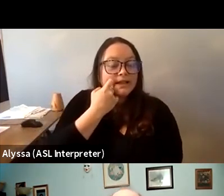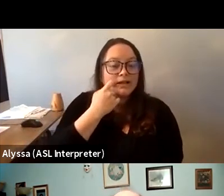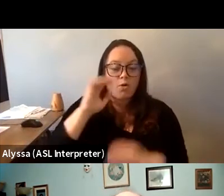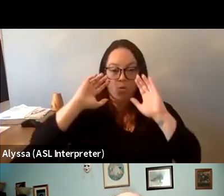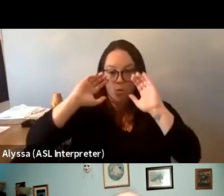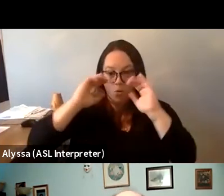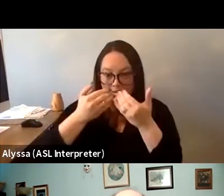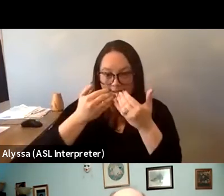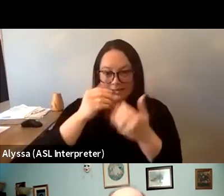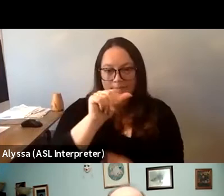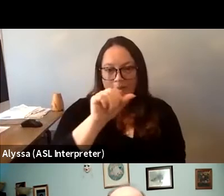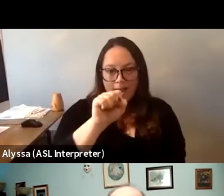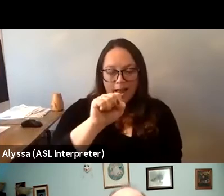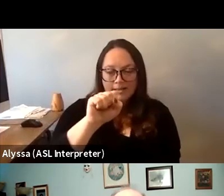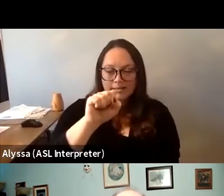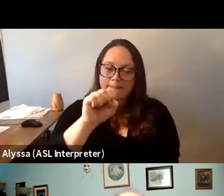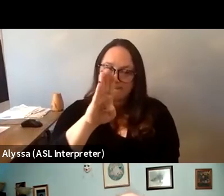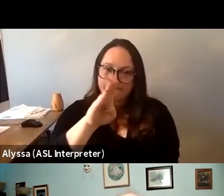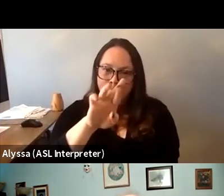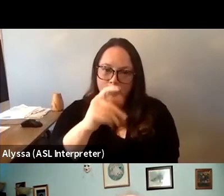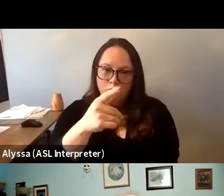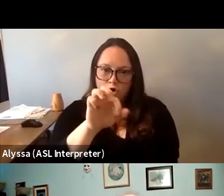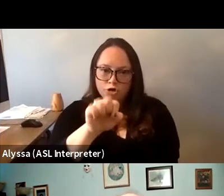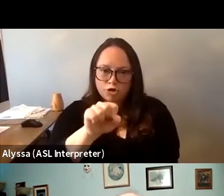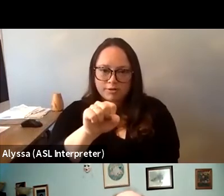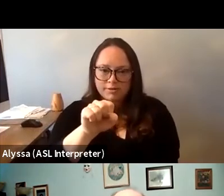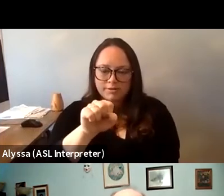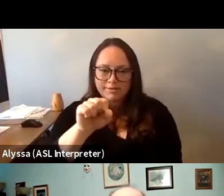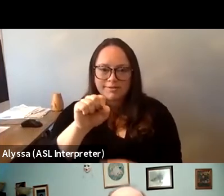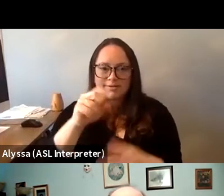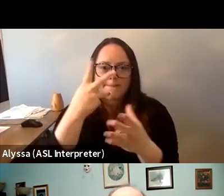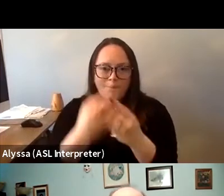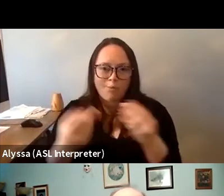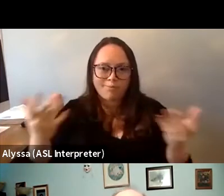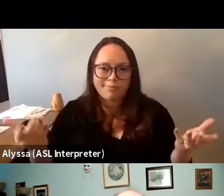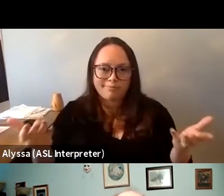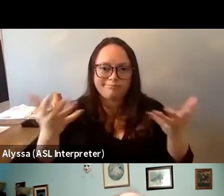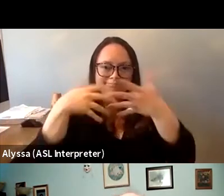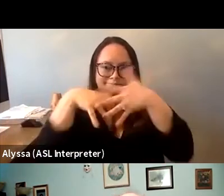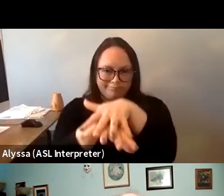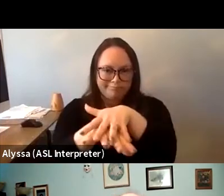under the umbrella of autism. So he really had a diagnosis, I